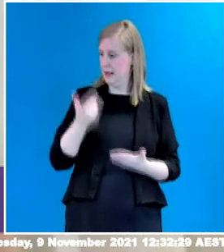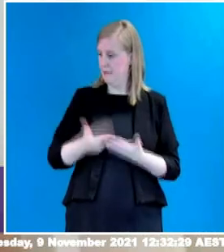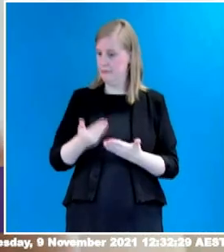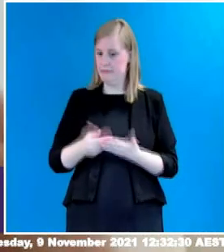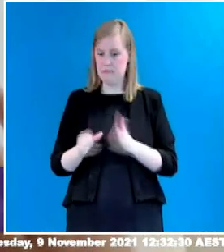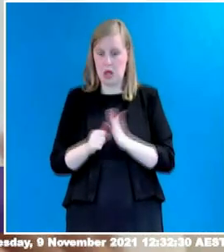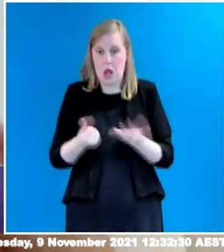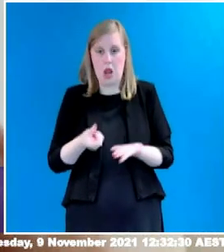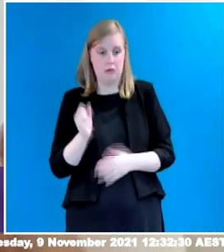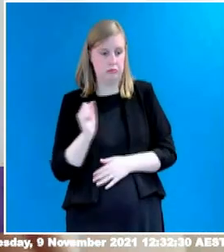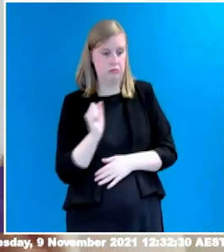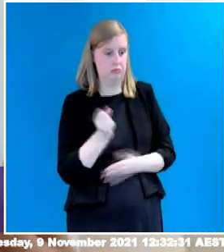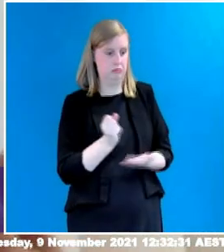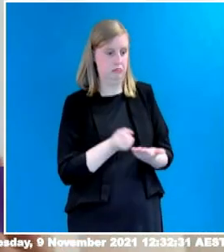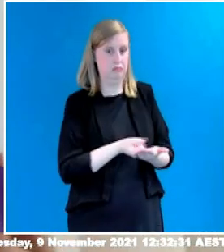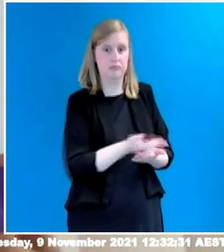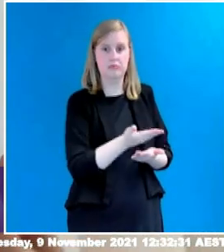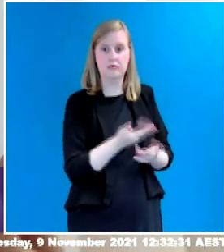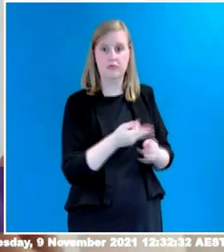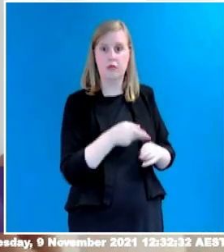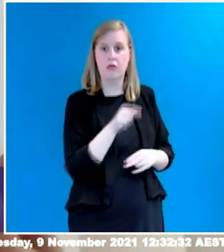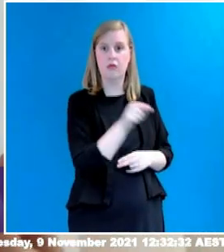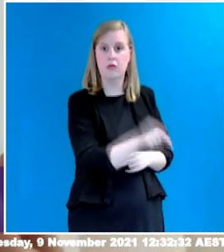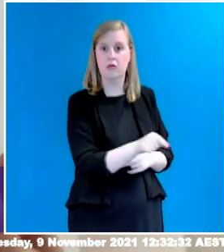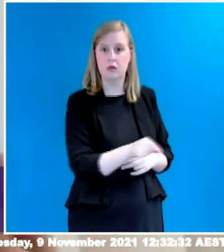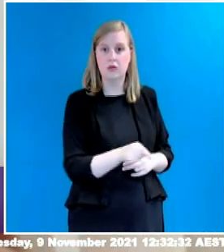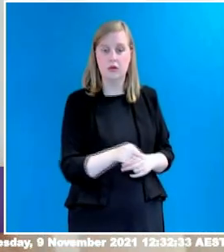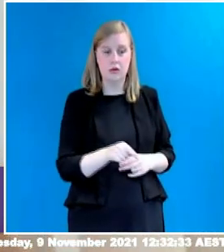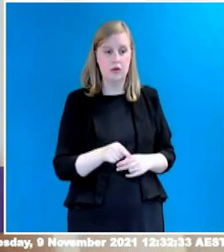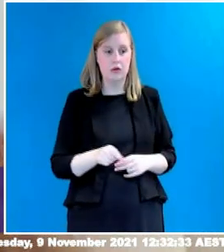This is not what we have seen in other diversity areas.